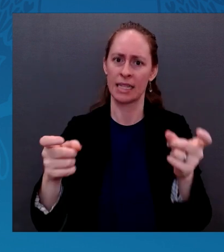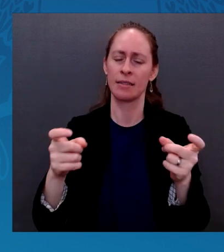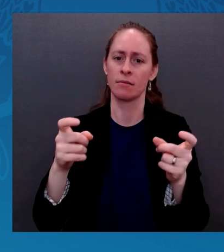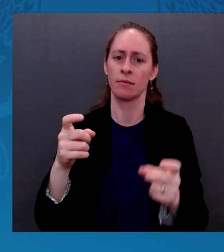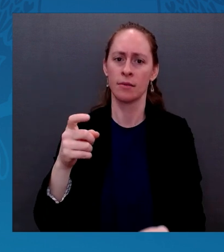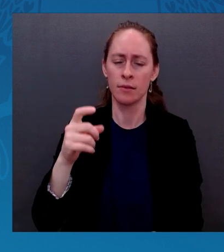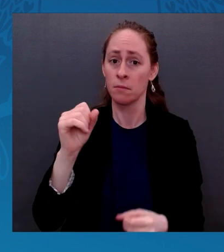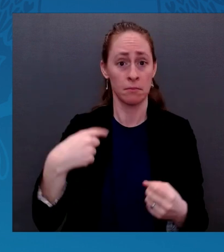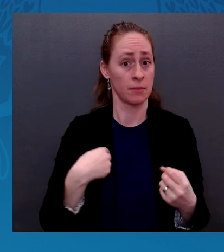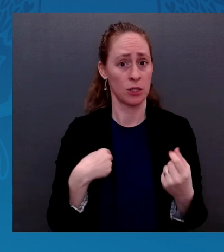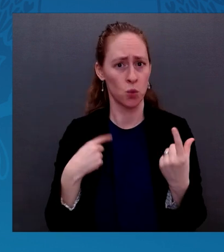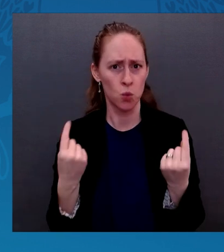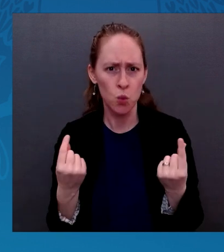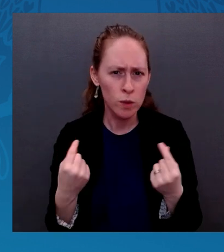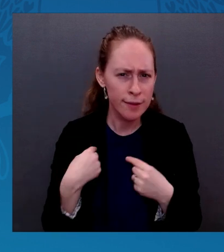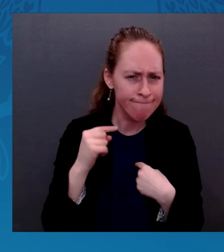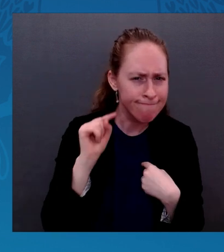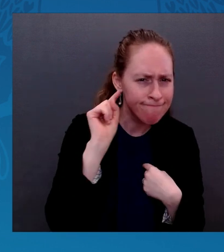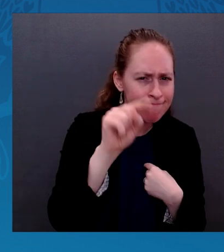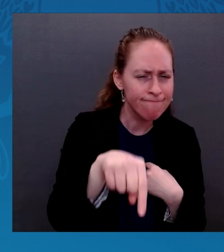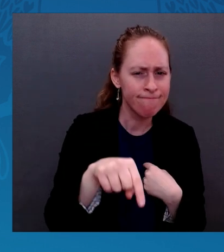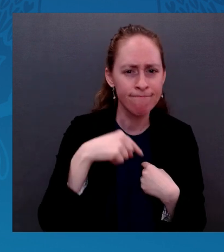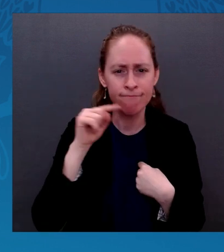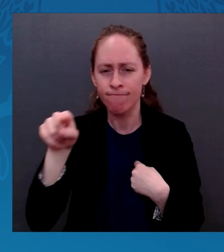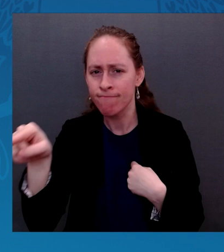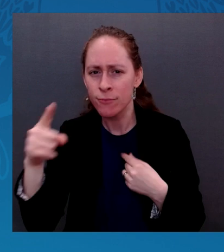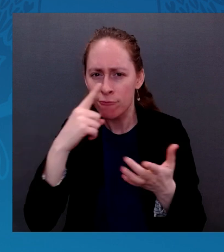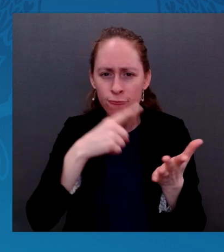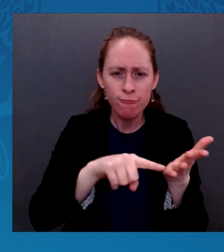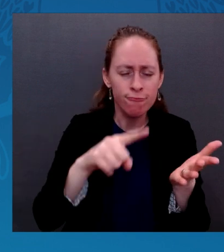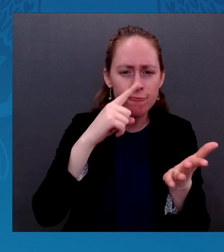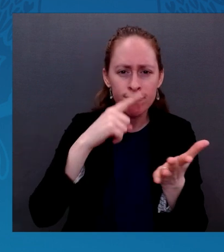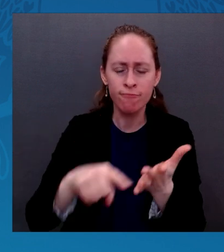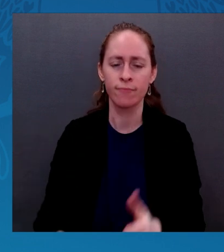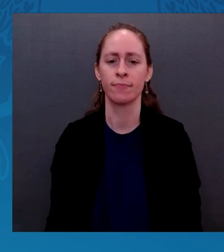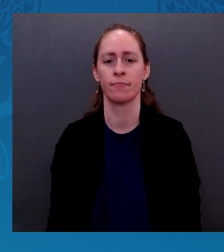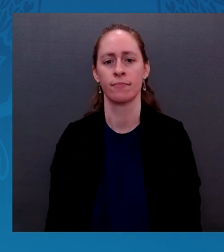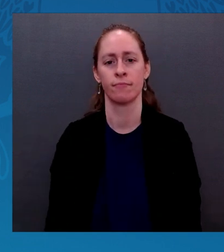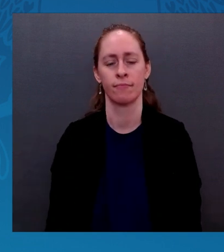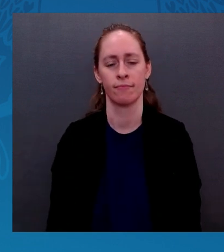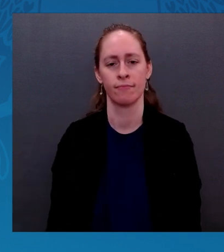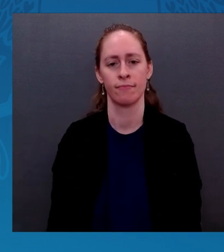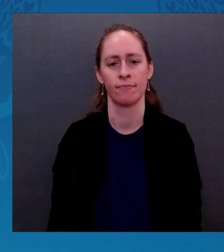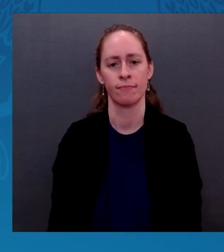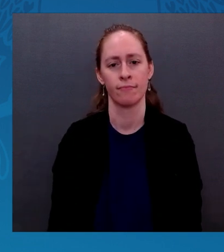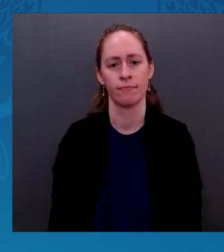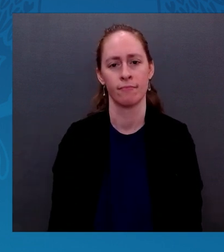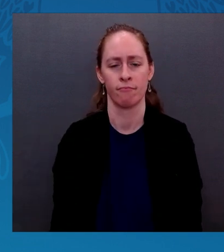that they will get the project done and we should be good with the water. So I'm so happy that Ras and his team